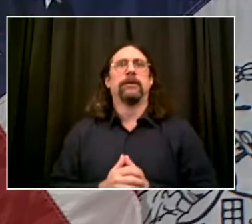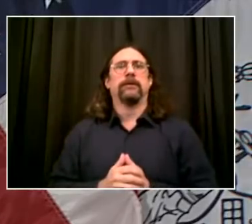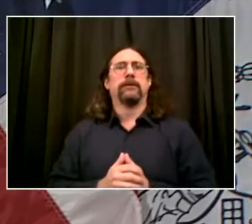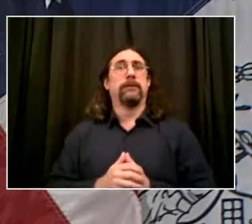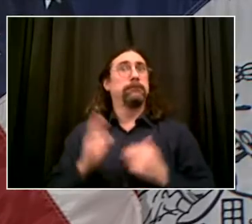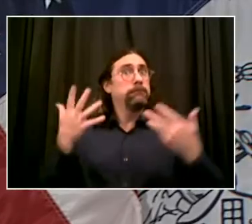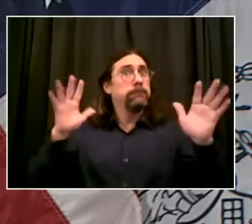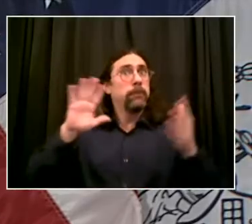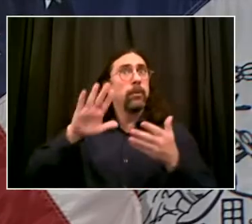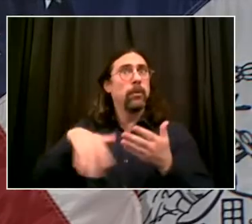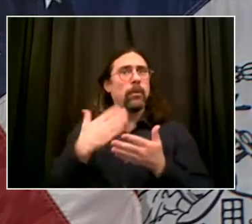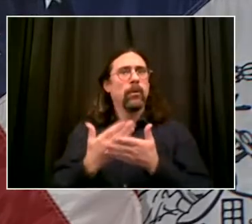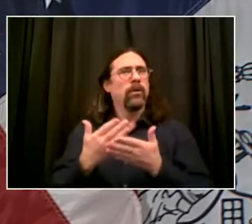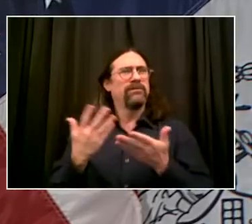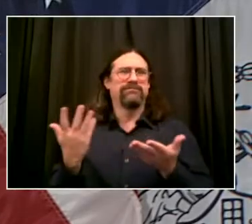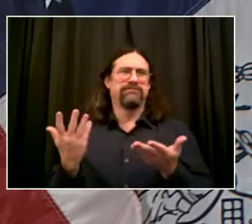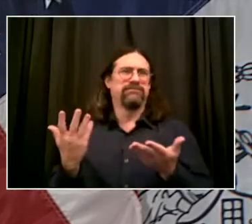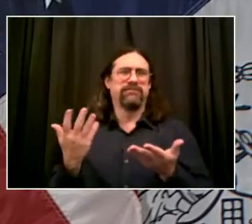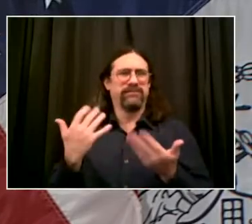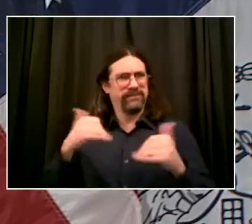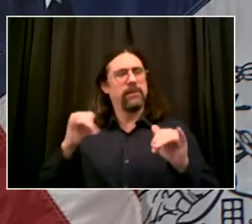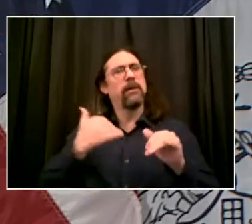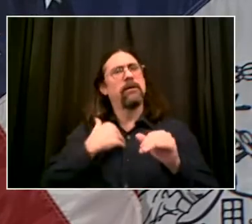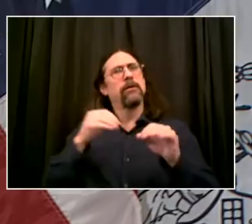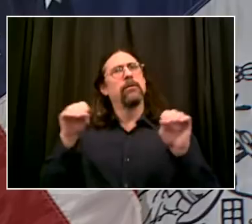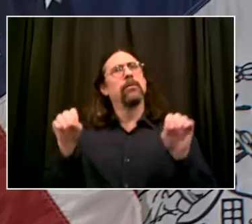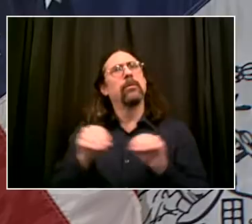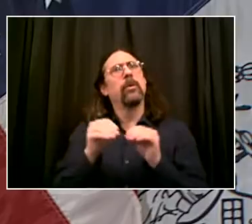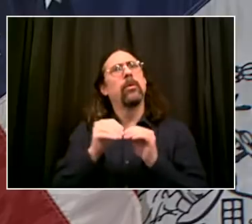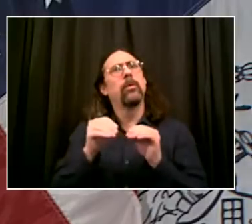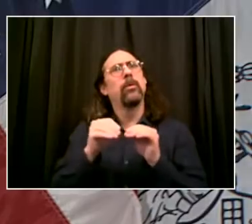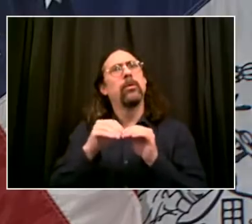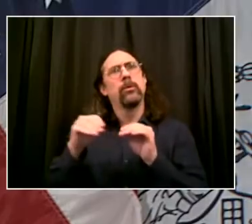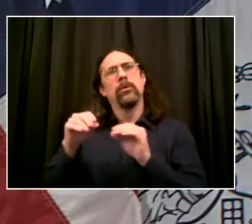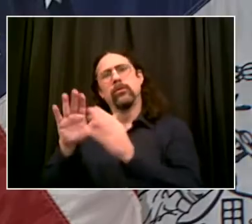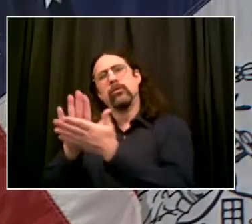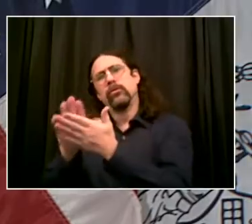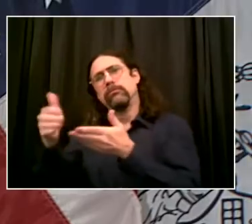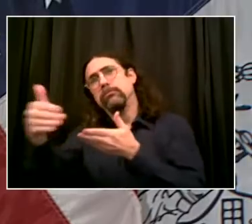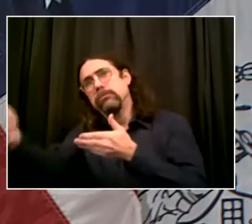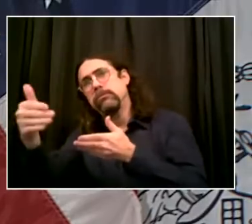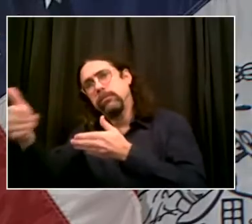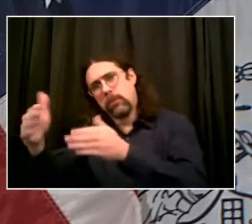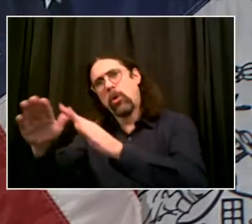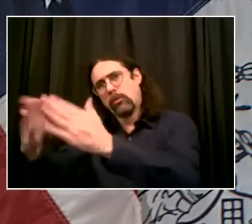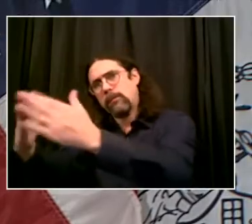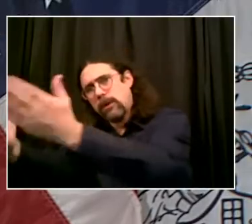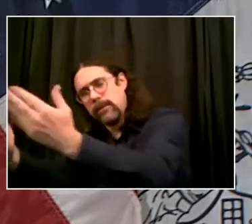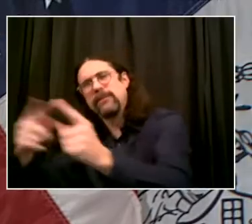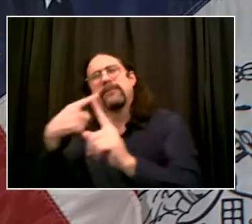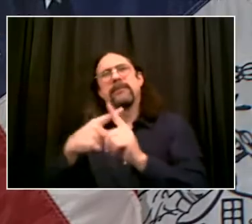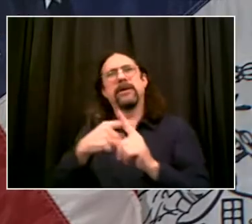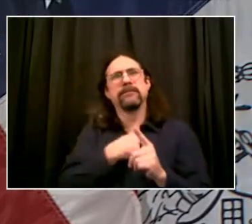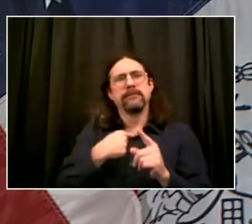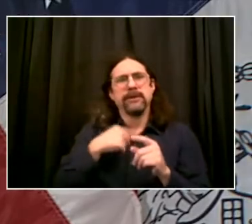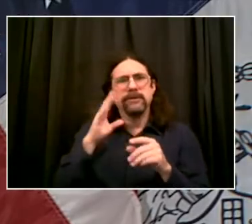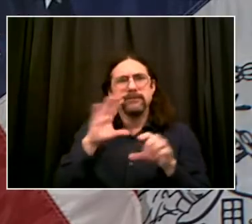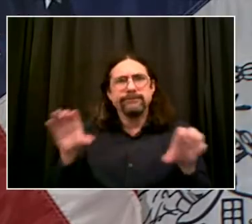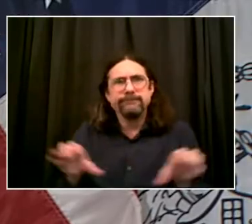FAMILIES, OUR PARENTS, OUR TEACHERS AND WHAT LIES AHEAD BECAUSE WE HAVE A LOT MORE WORK K TO DO IN THIS SCHOOL YEAR. WE WILL BE